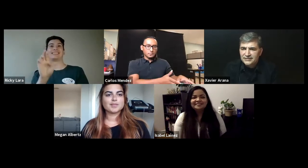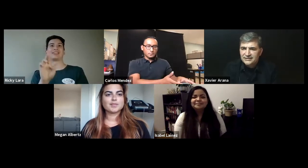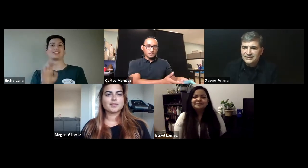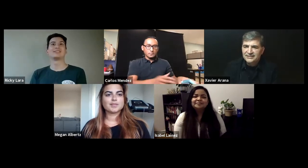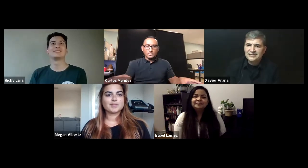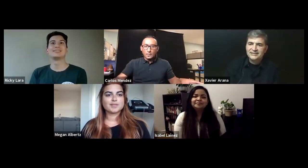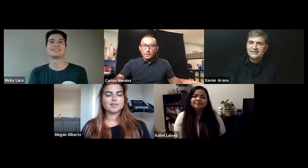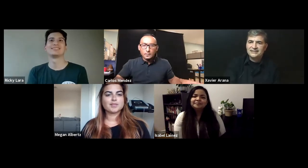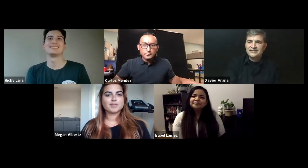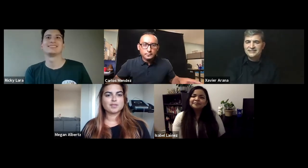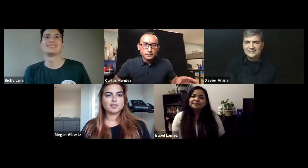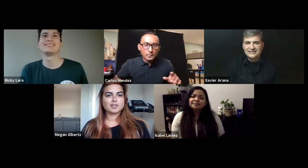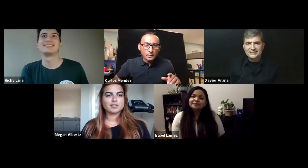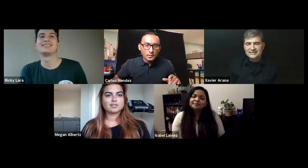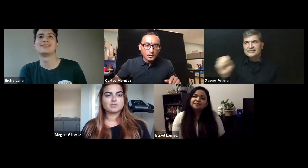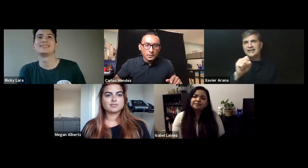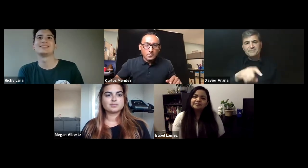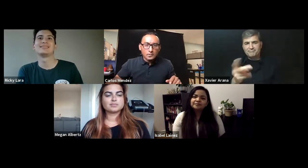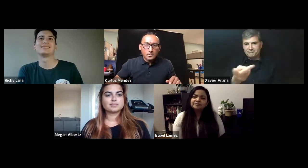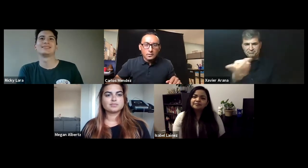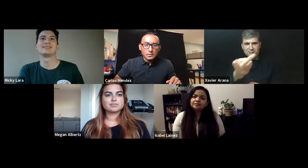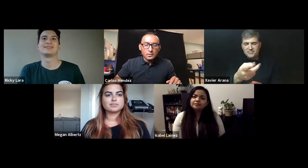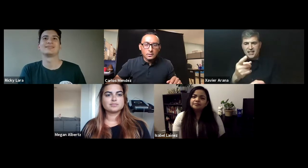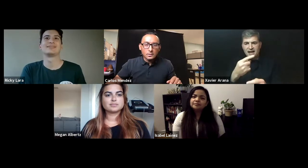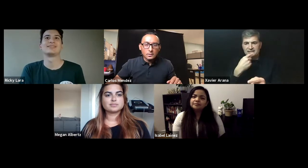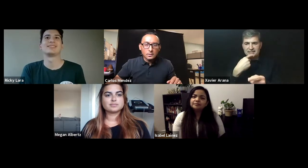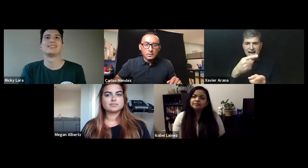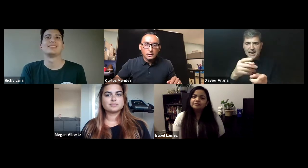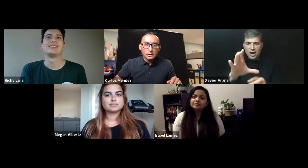next to the SAU, so we'll wait for that.